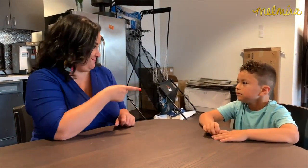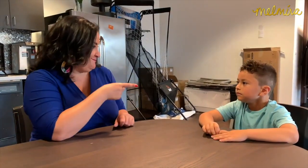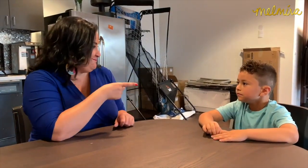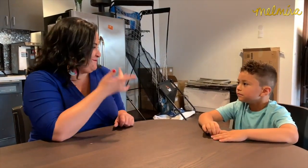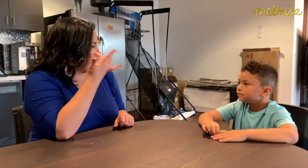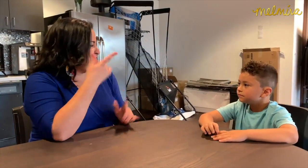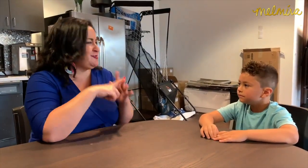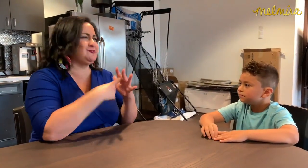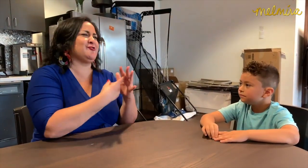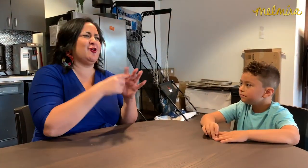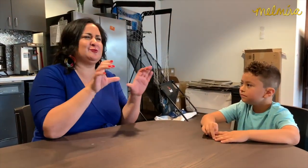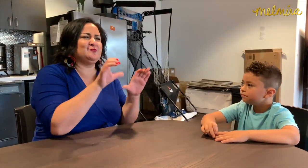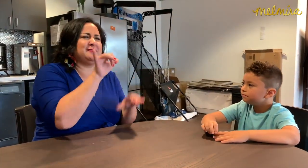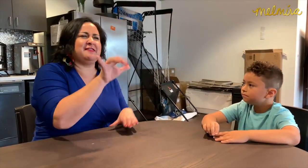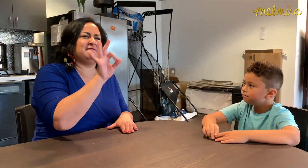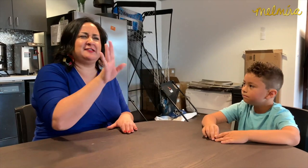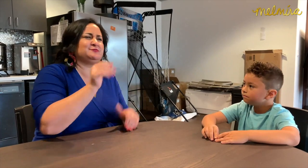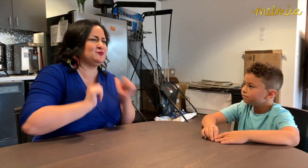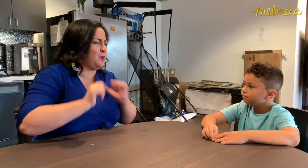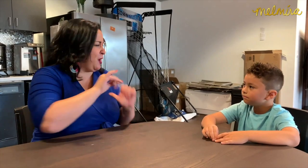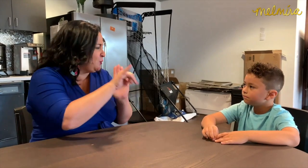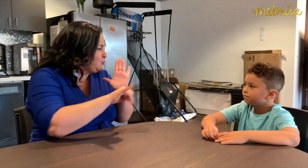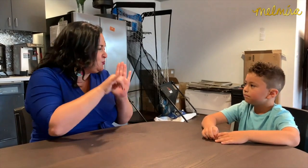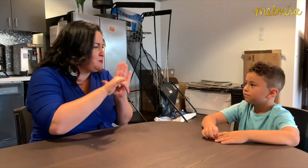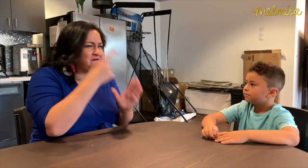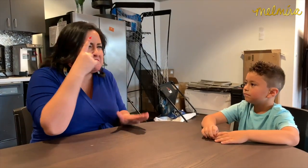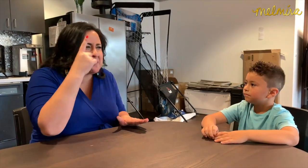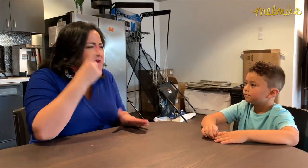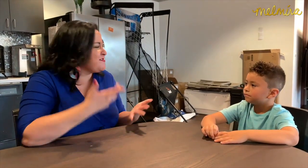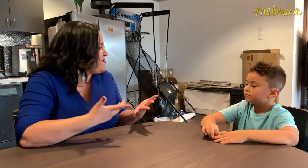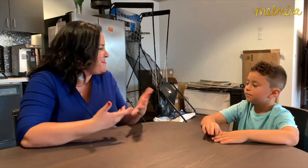why did you start doing the shows, the YouTube, etc?